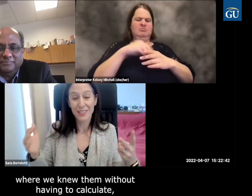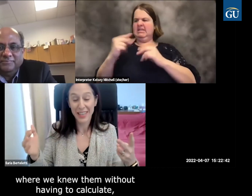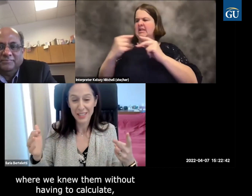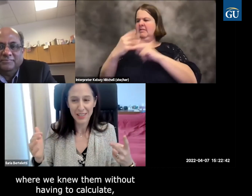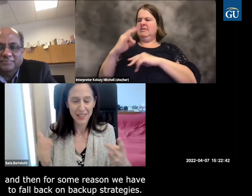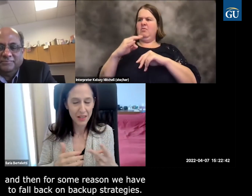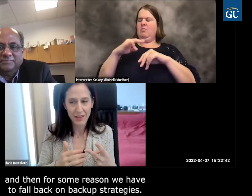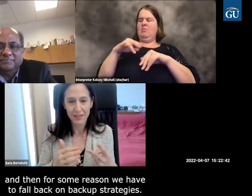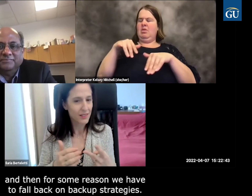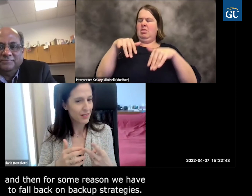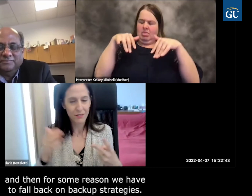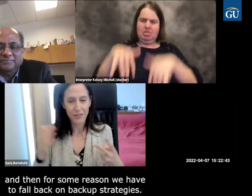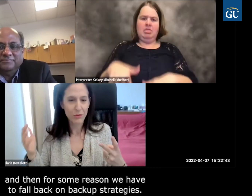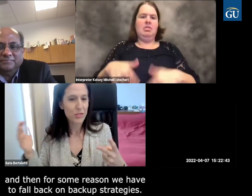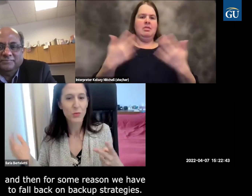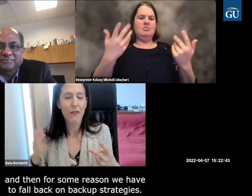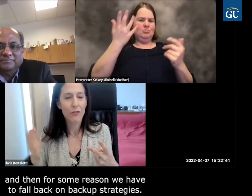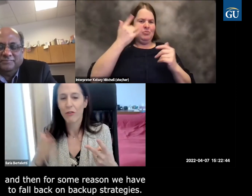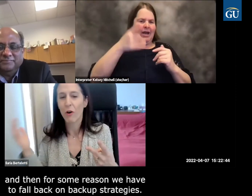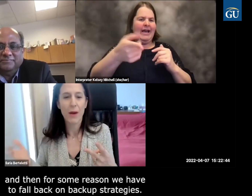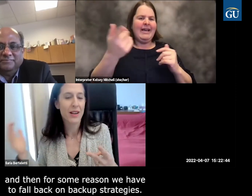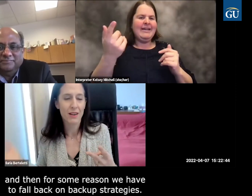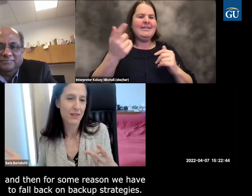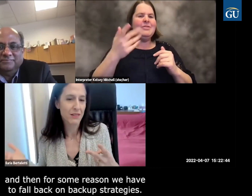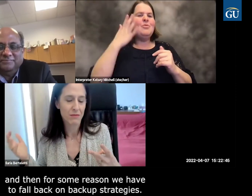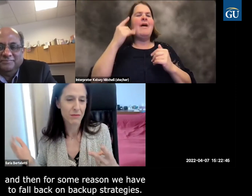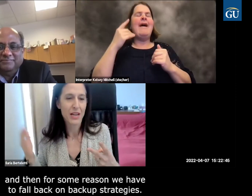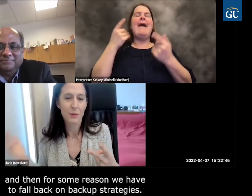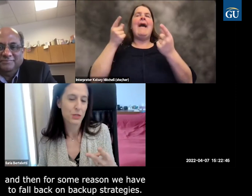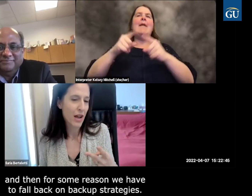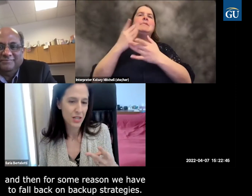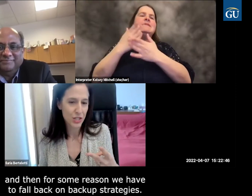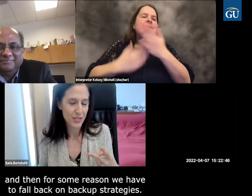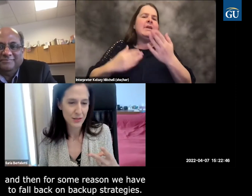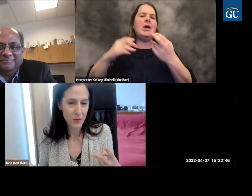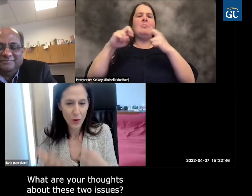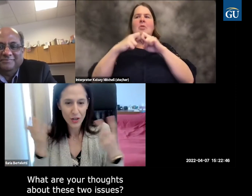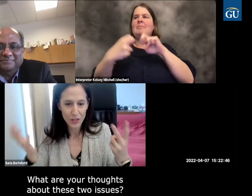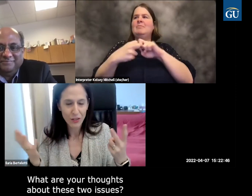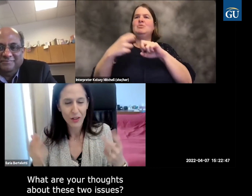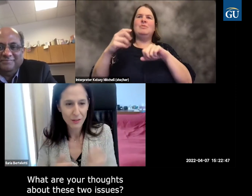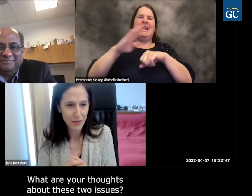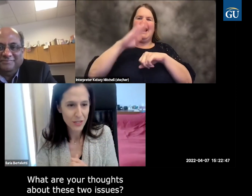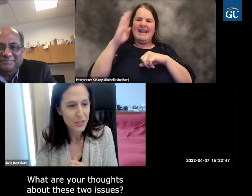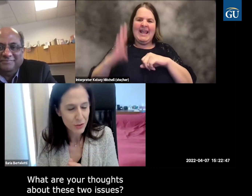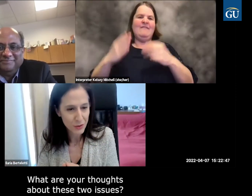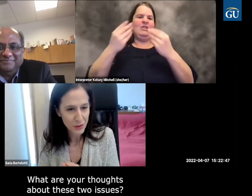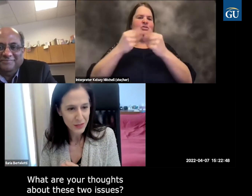calculate and then for some reason we have to fall back on backup strategies